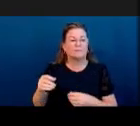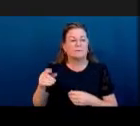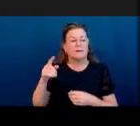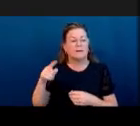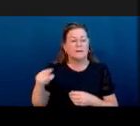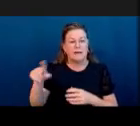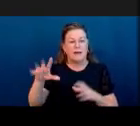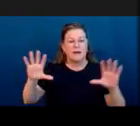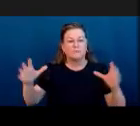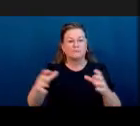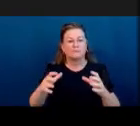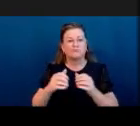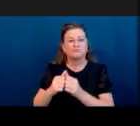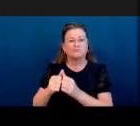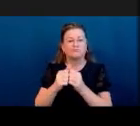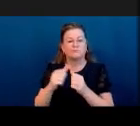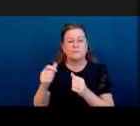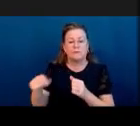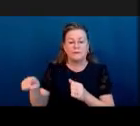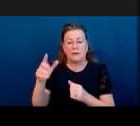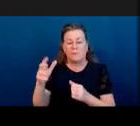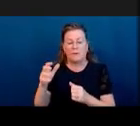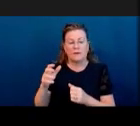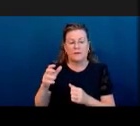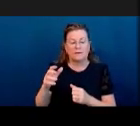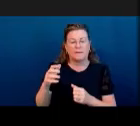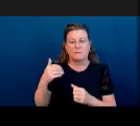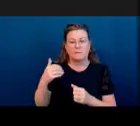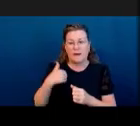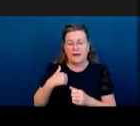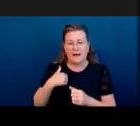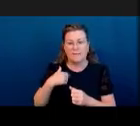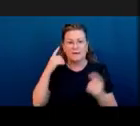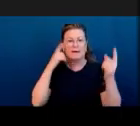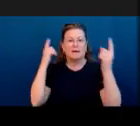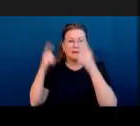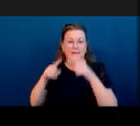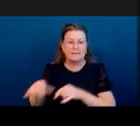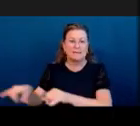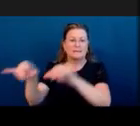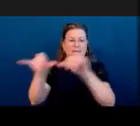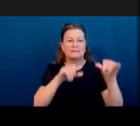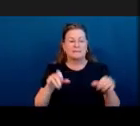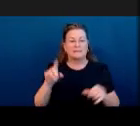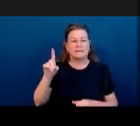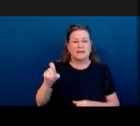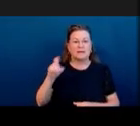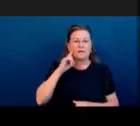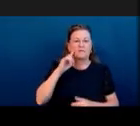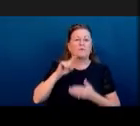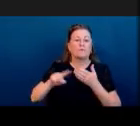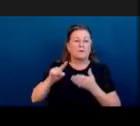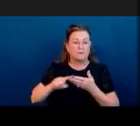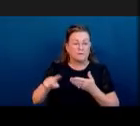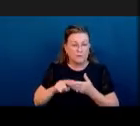together because they wanted there to be a consensus and a diagnosis, for research to be coupled together, for people to